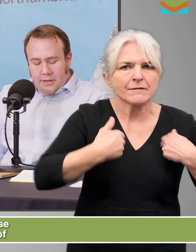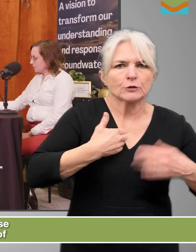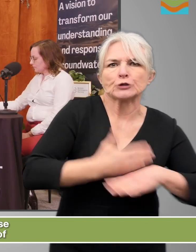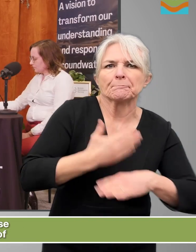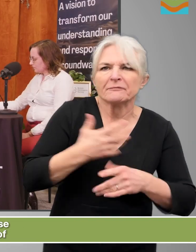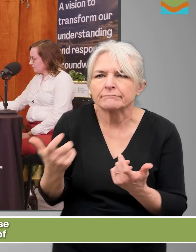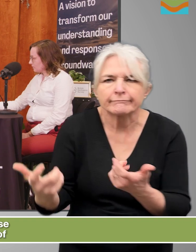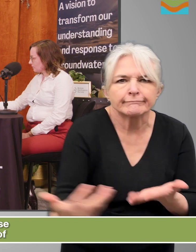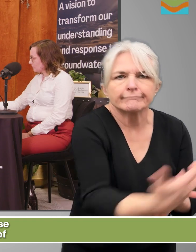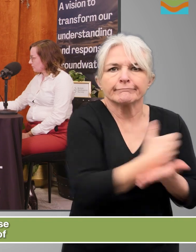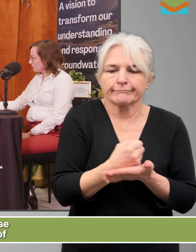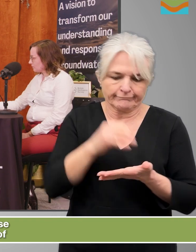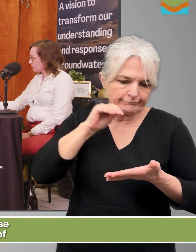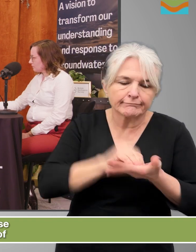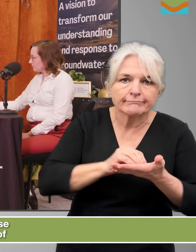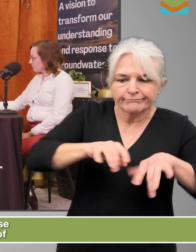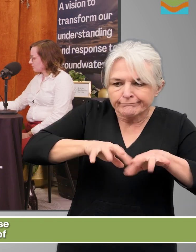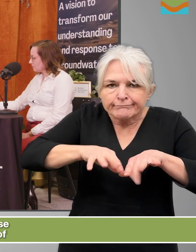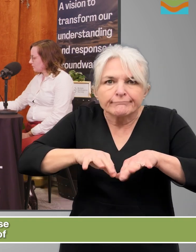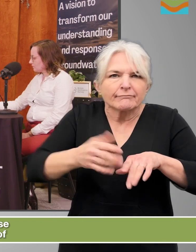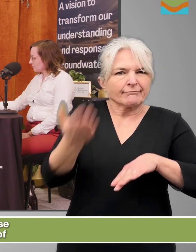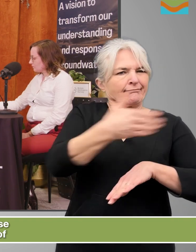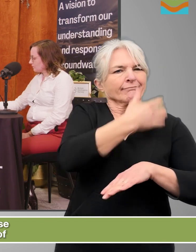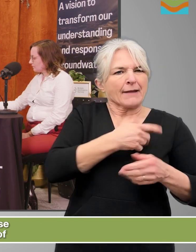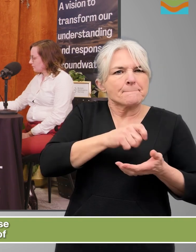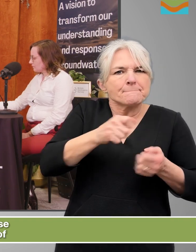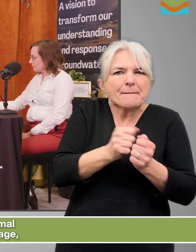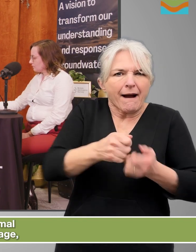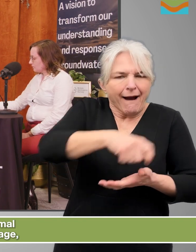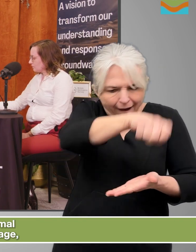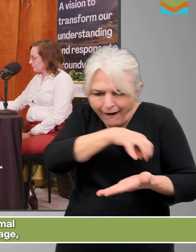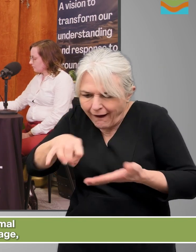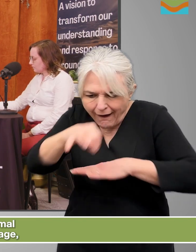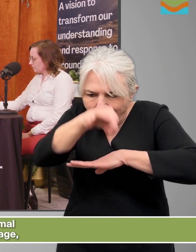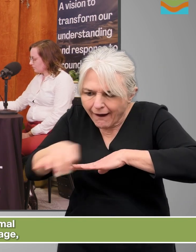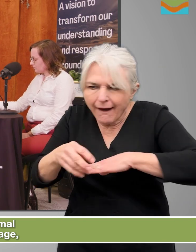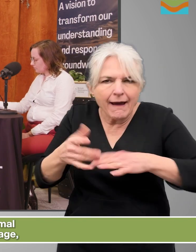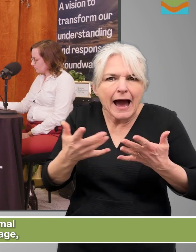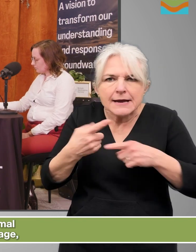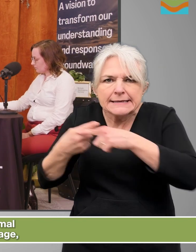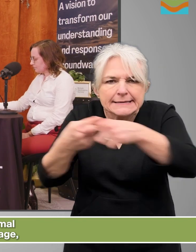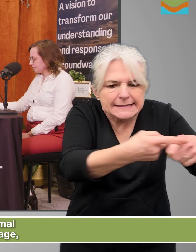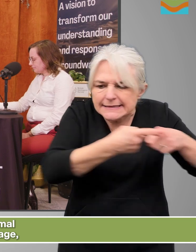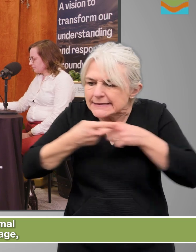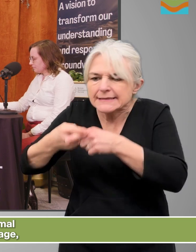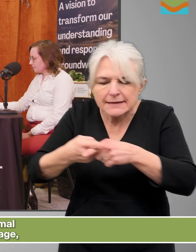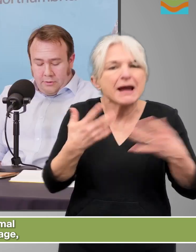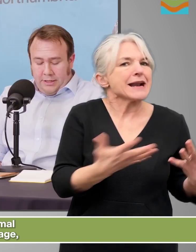And we're now using those for a much wider range of applications from geothermal to carbon capture and storage,